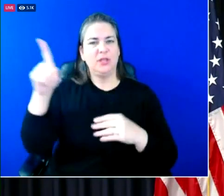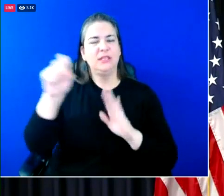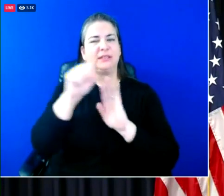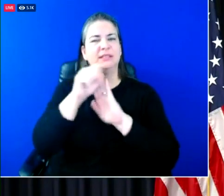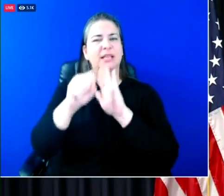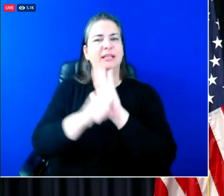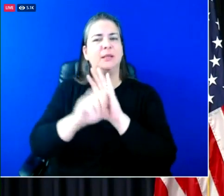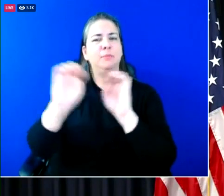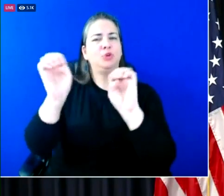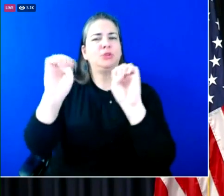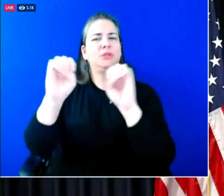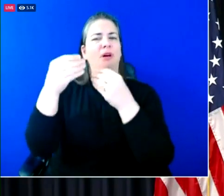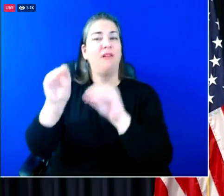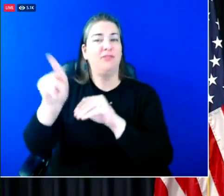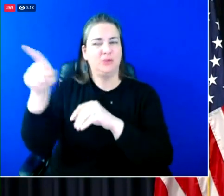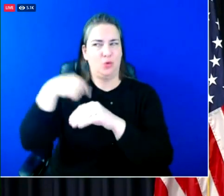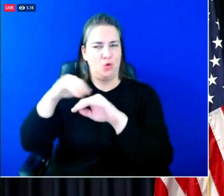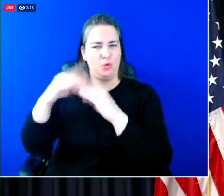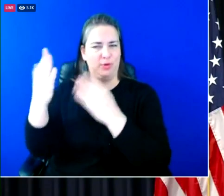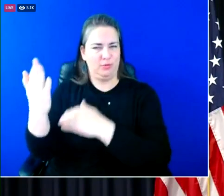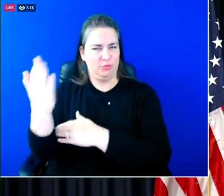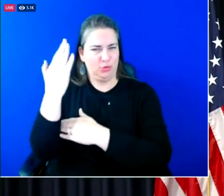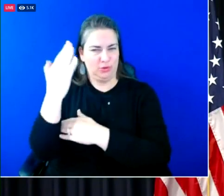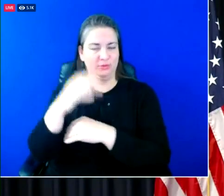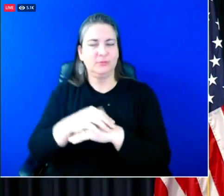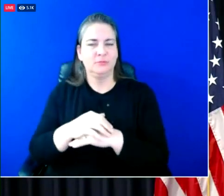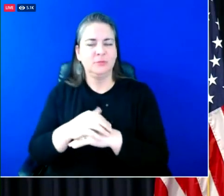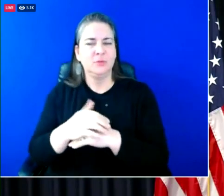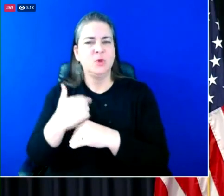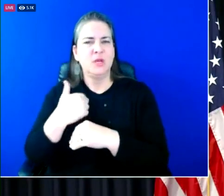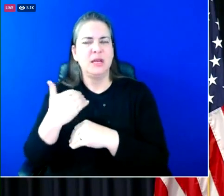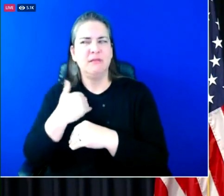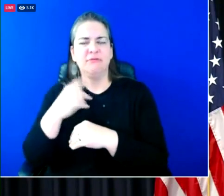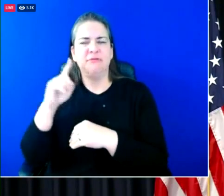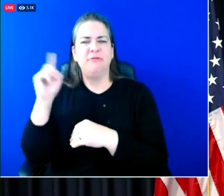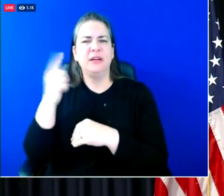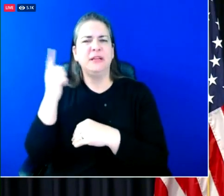we're staffed with key Essential E s efs. Uh, we have Kentucky State police